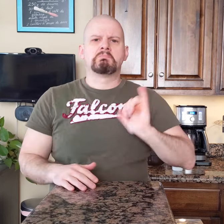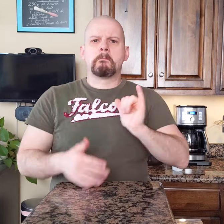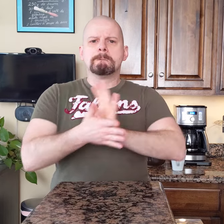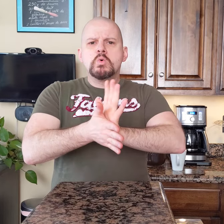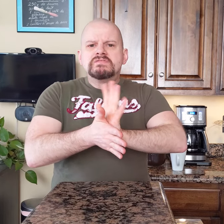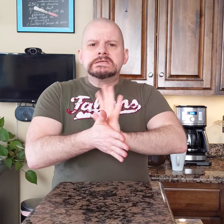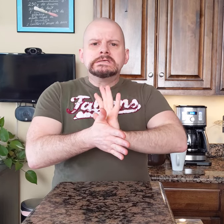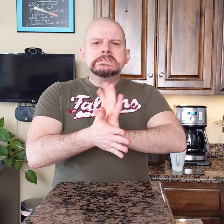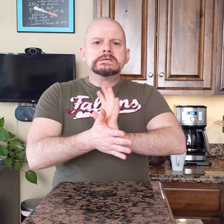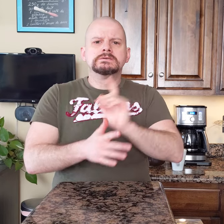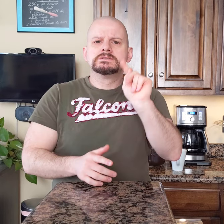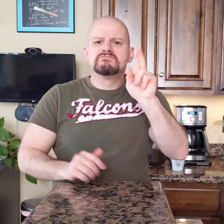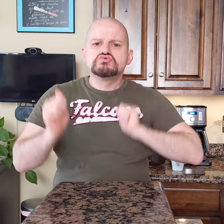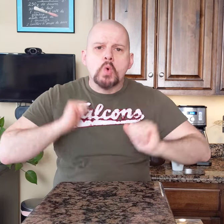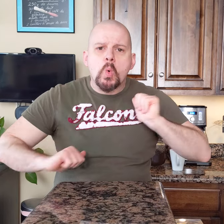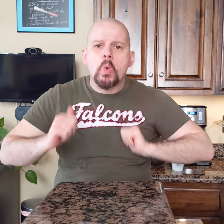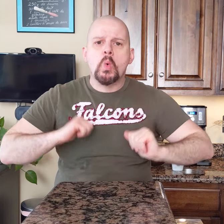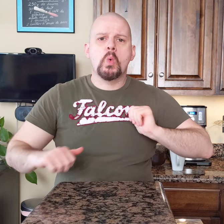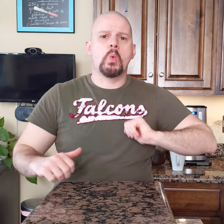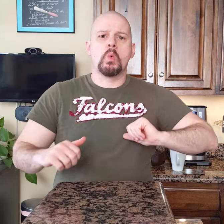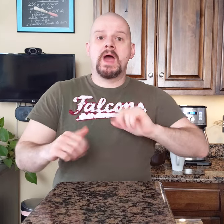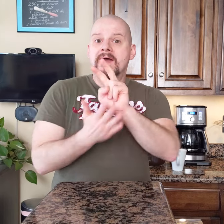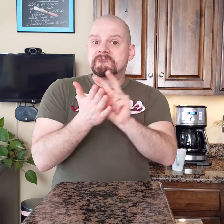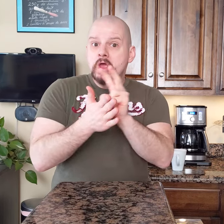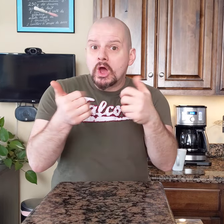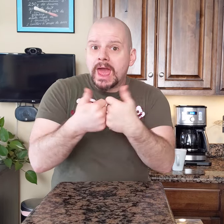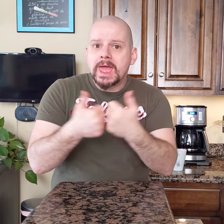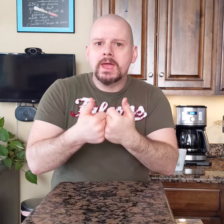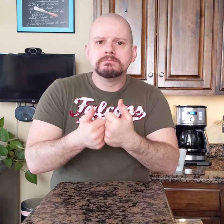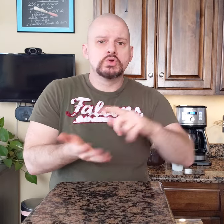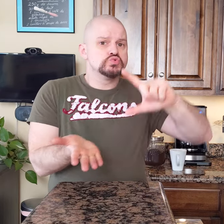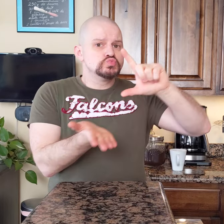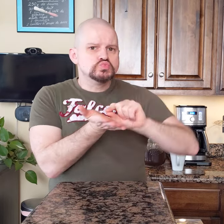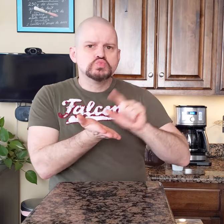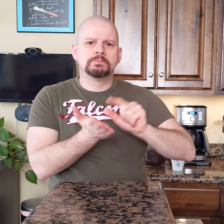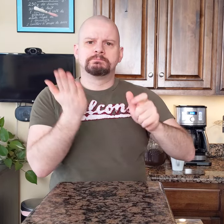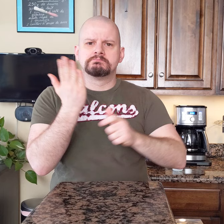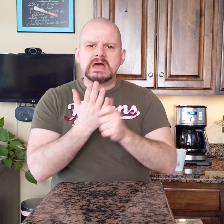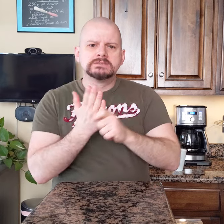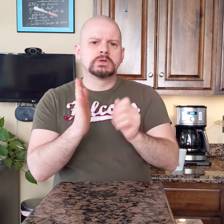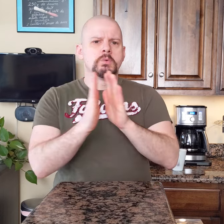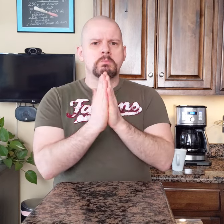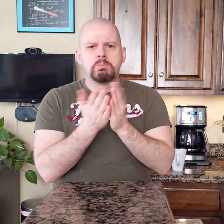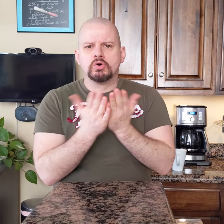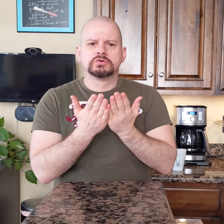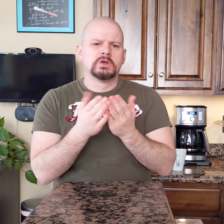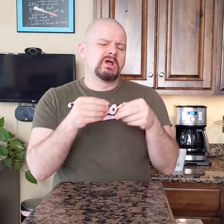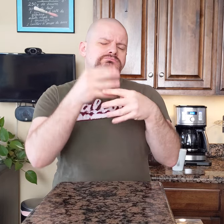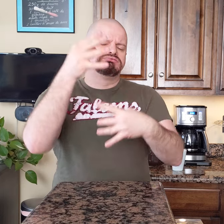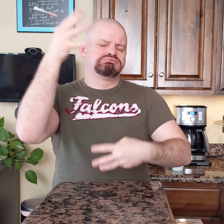such as movies, TV shows, video games, newspapers, magazines, books, and many more.